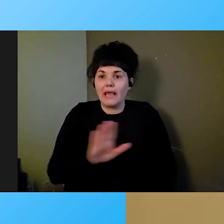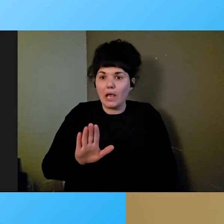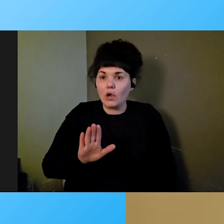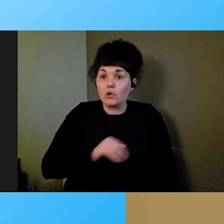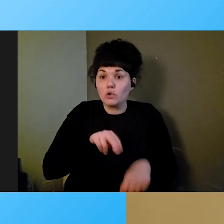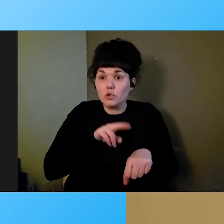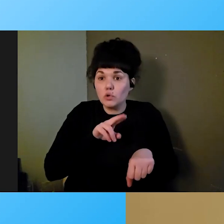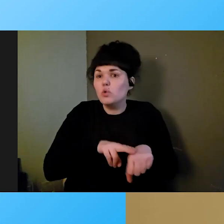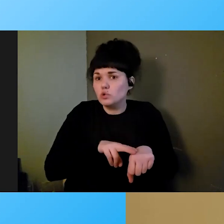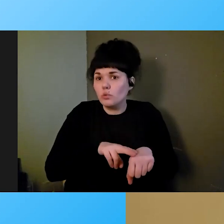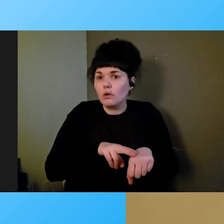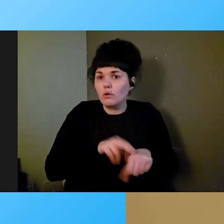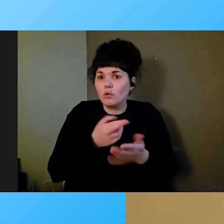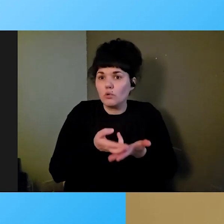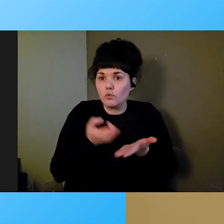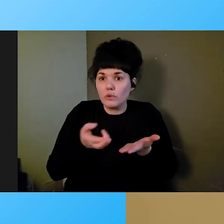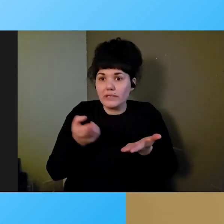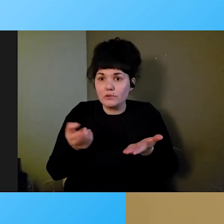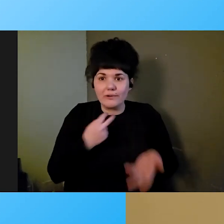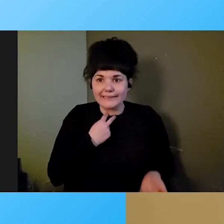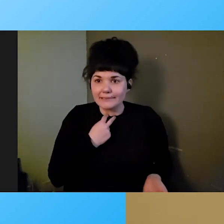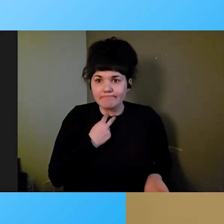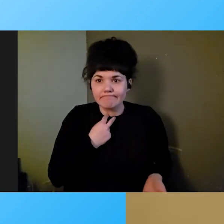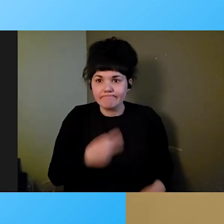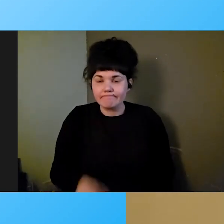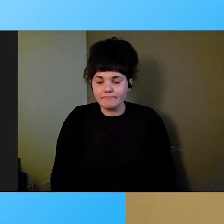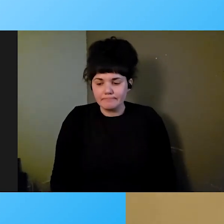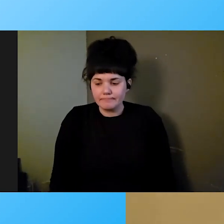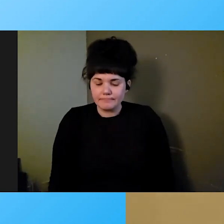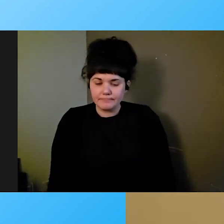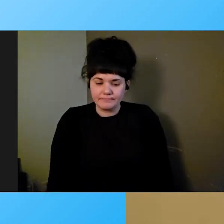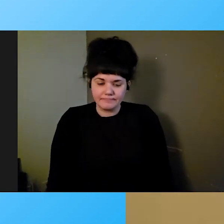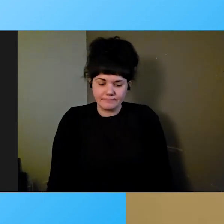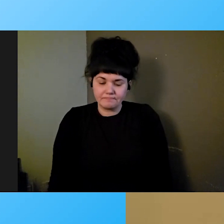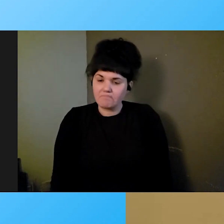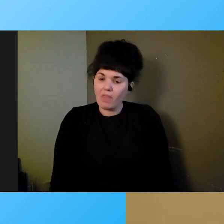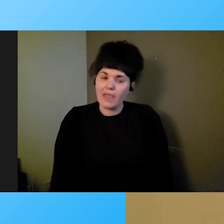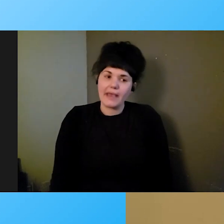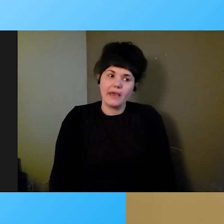resources. And the decisions